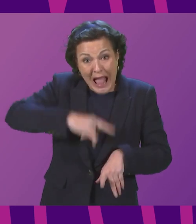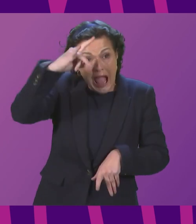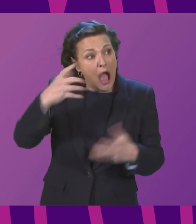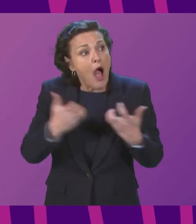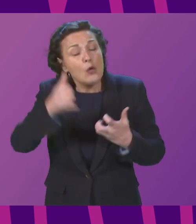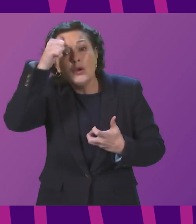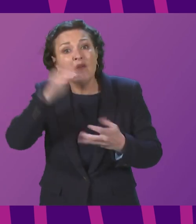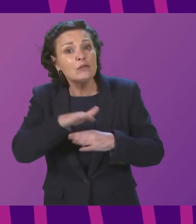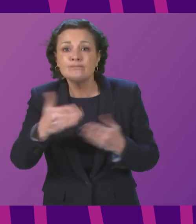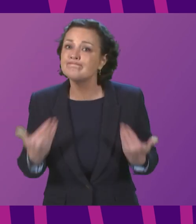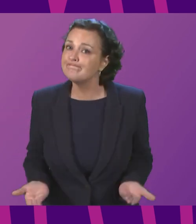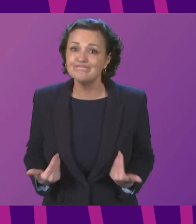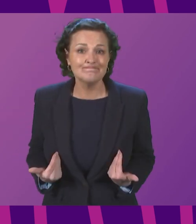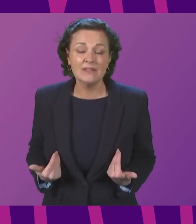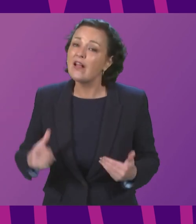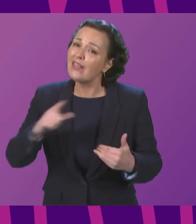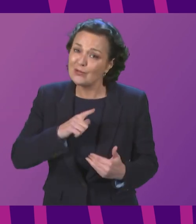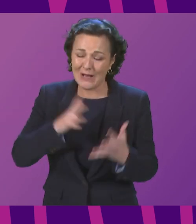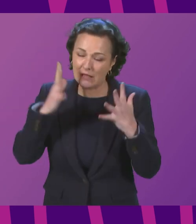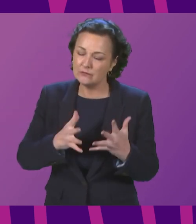the future. That is why we must monitor things closely.